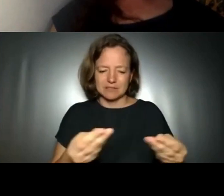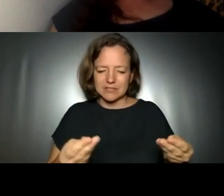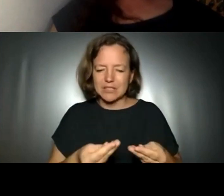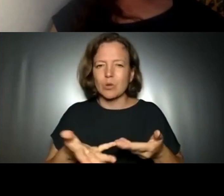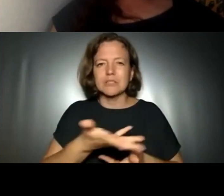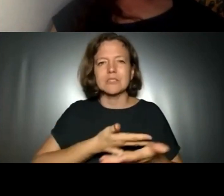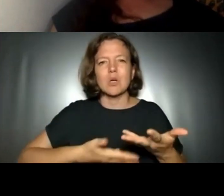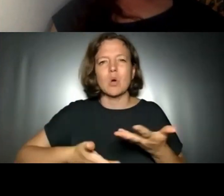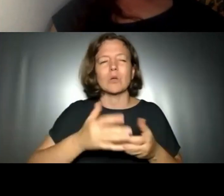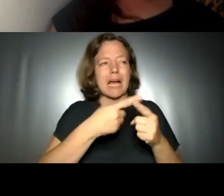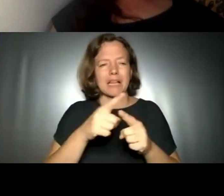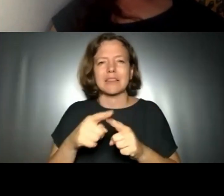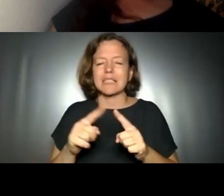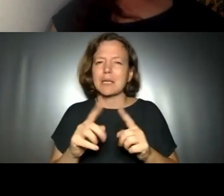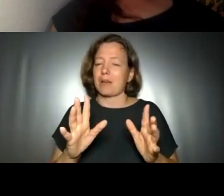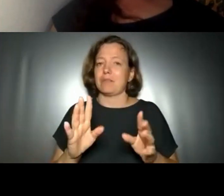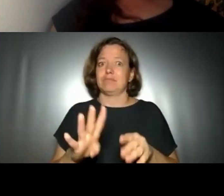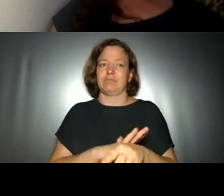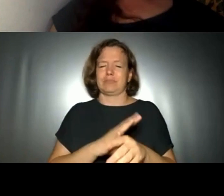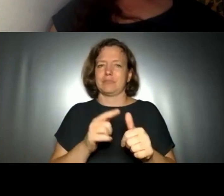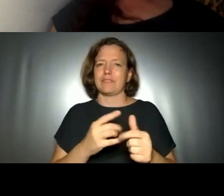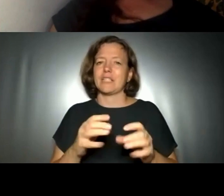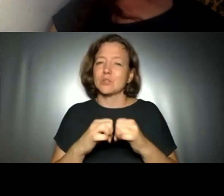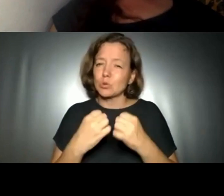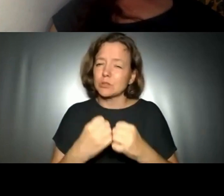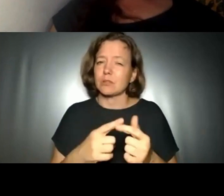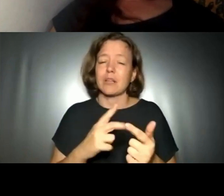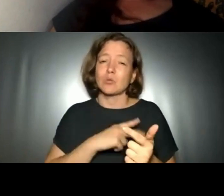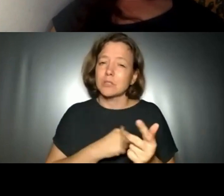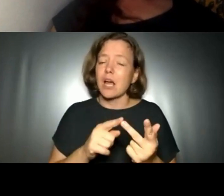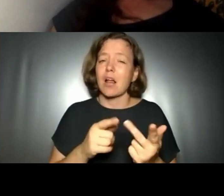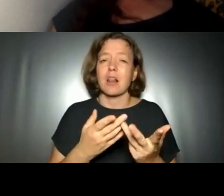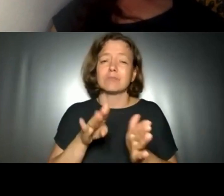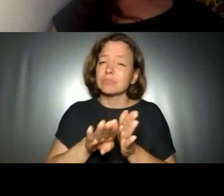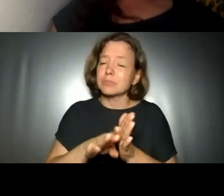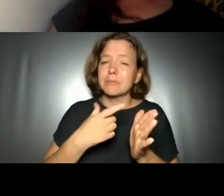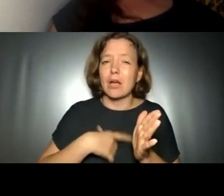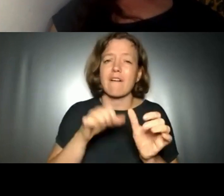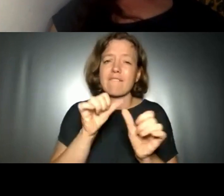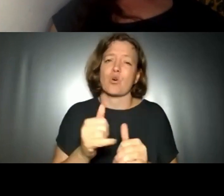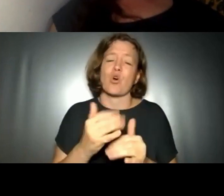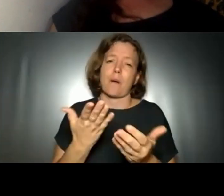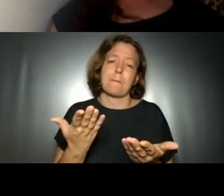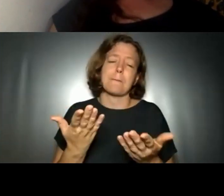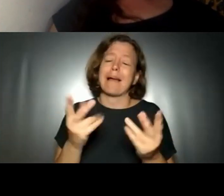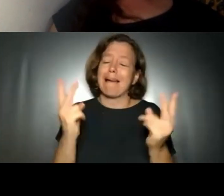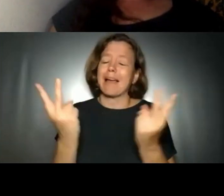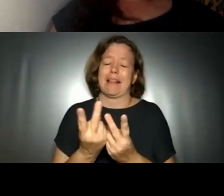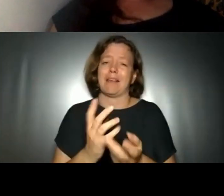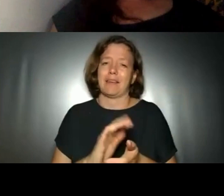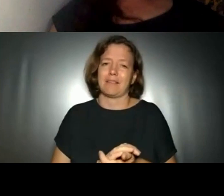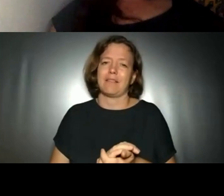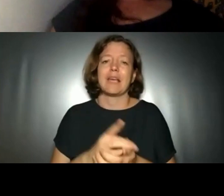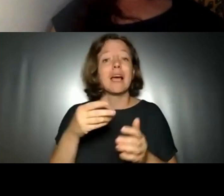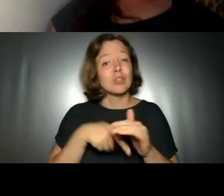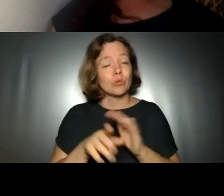socially, economically is so similar. I was actually crying quite a lot because of the overwhelming feeling of coming home